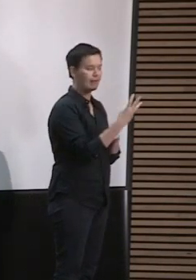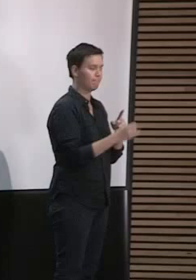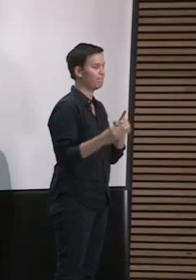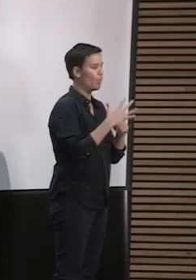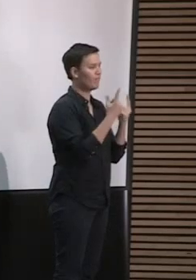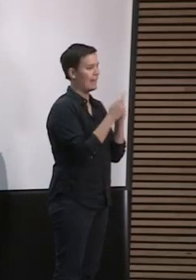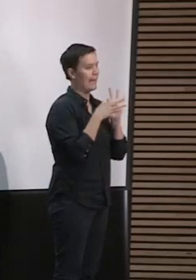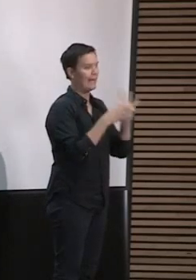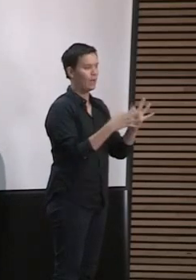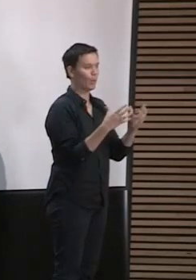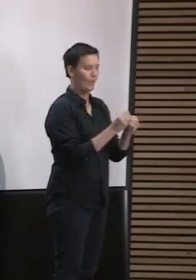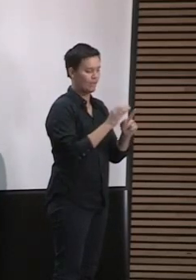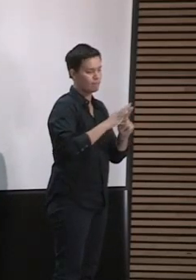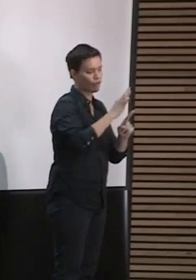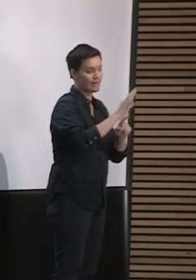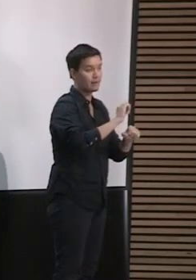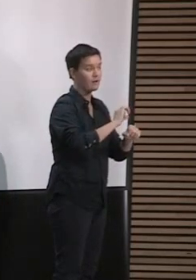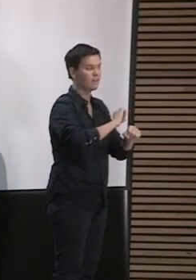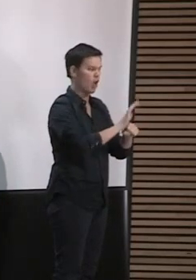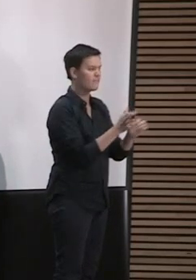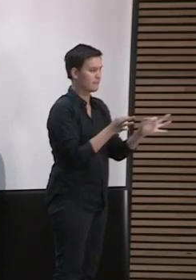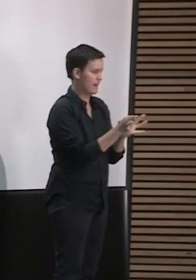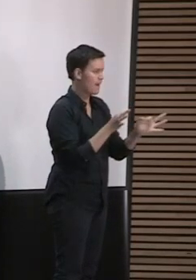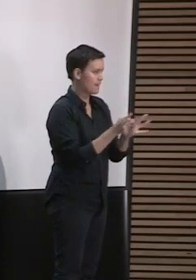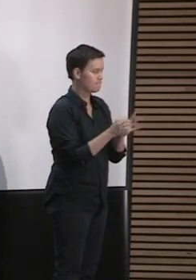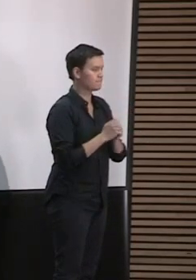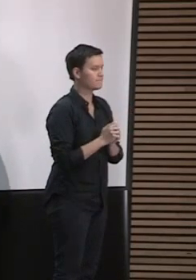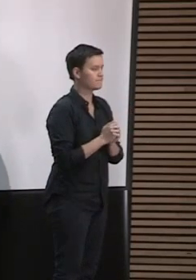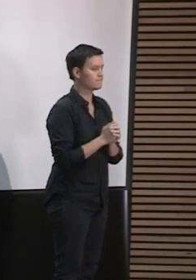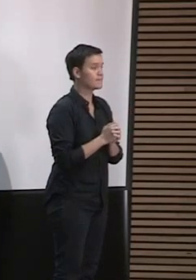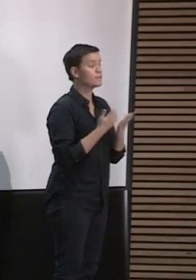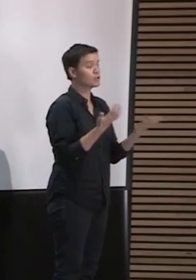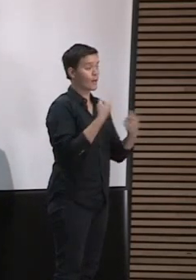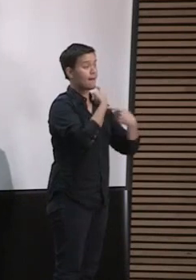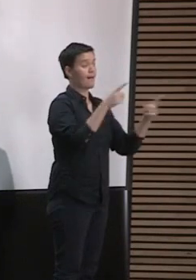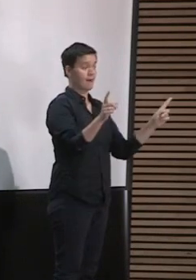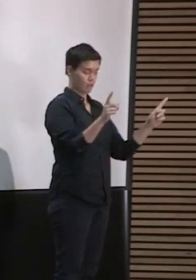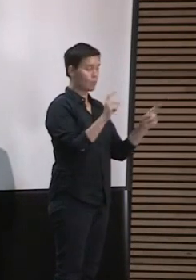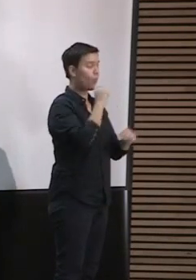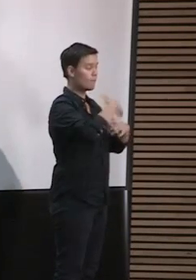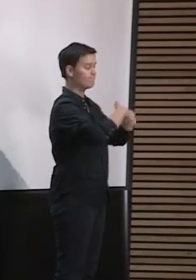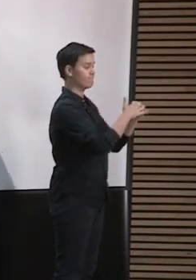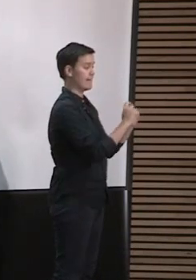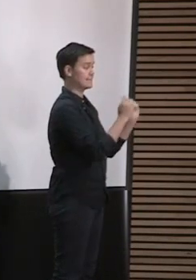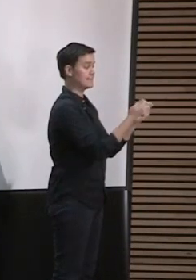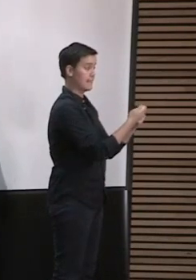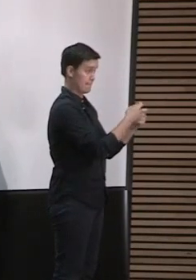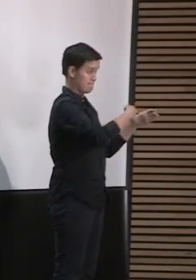The three key measures that I wish to talk you through today to assist with that. First, I